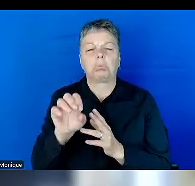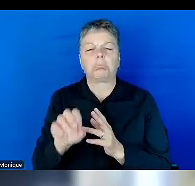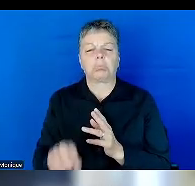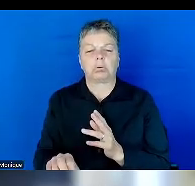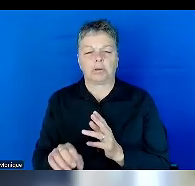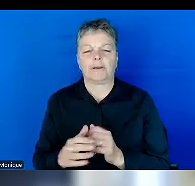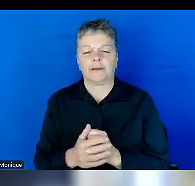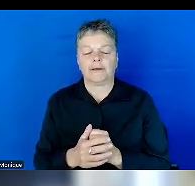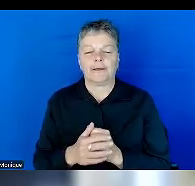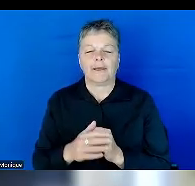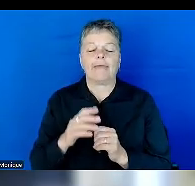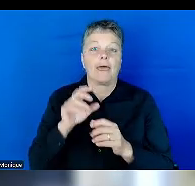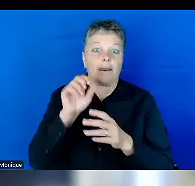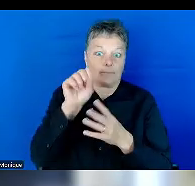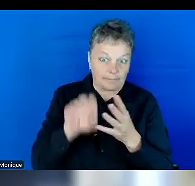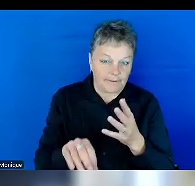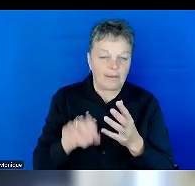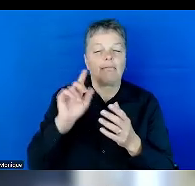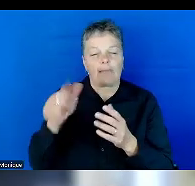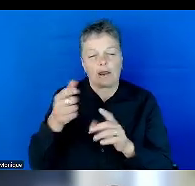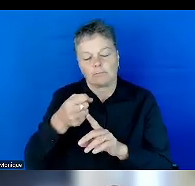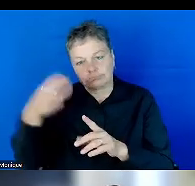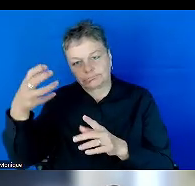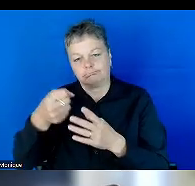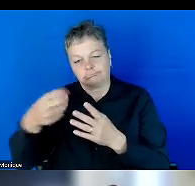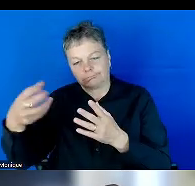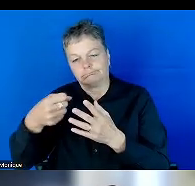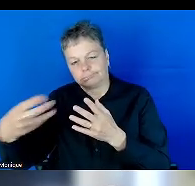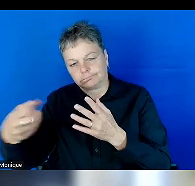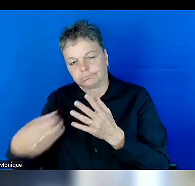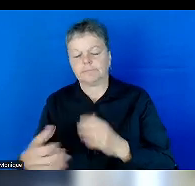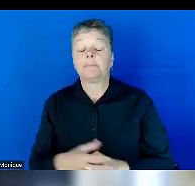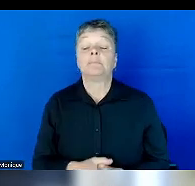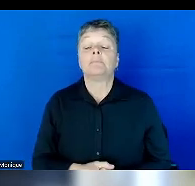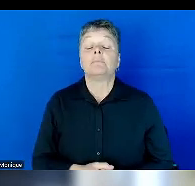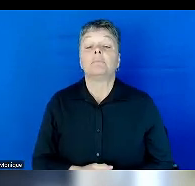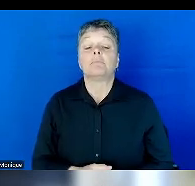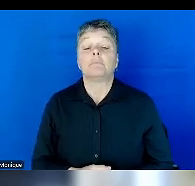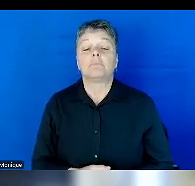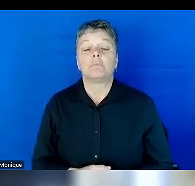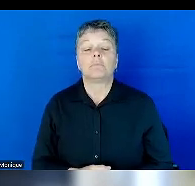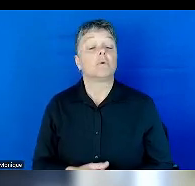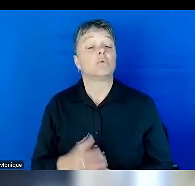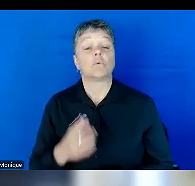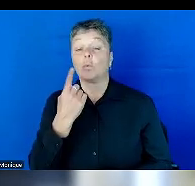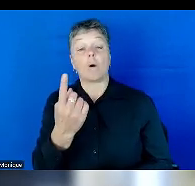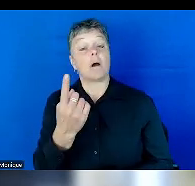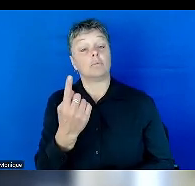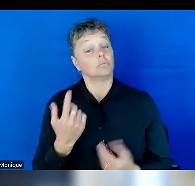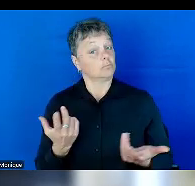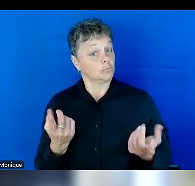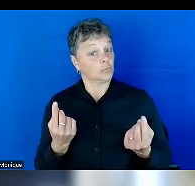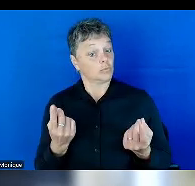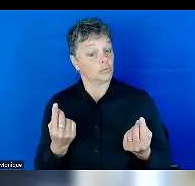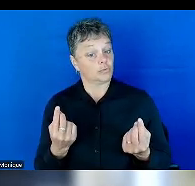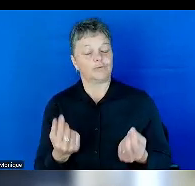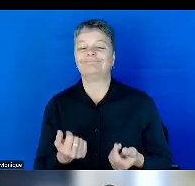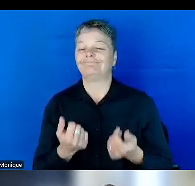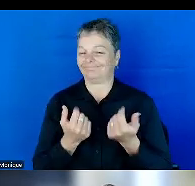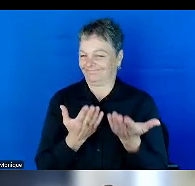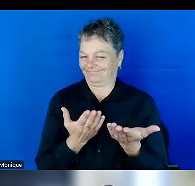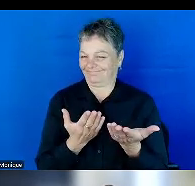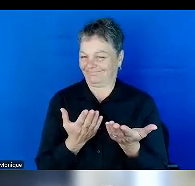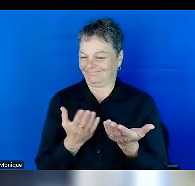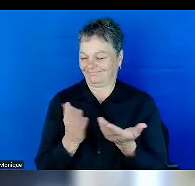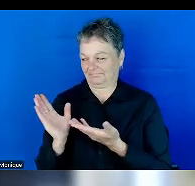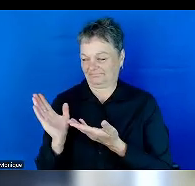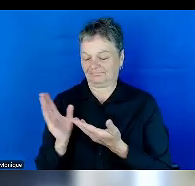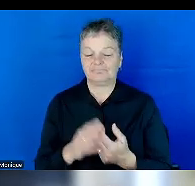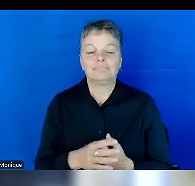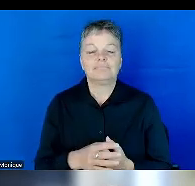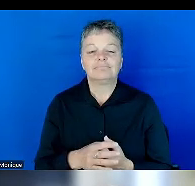the details. Um, one thing that we do provide is summary advice and referral service. Basically,